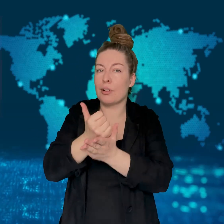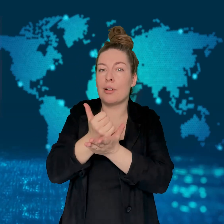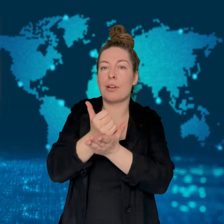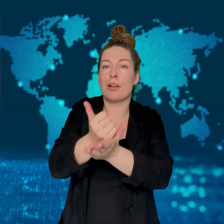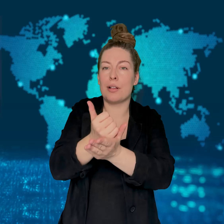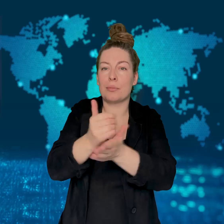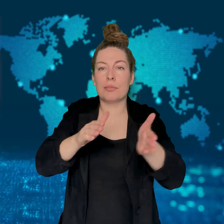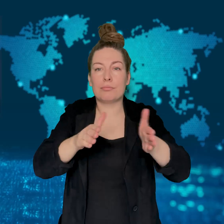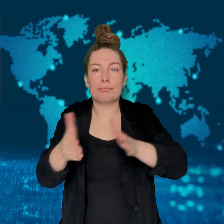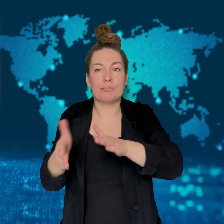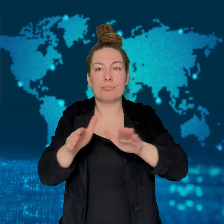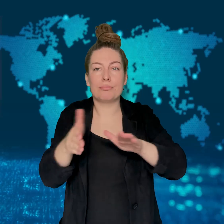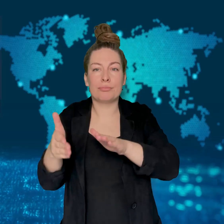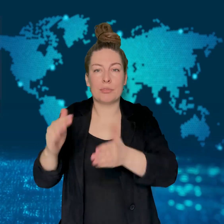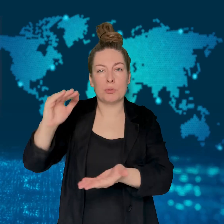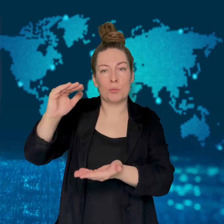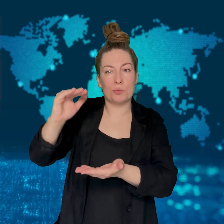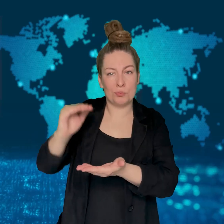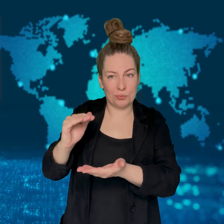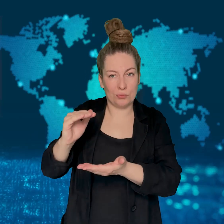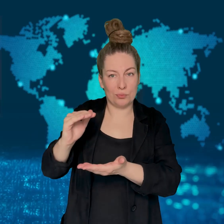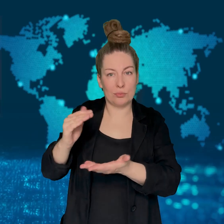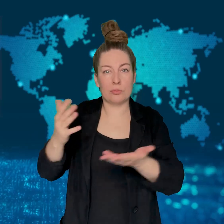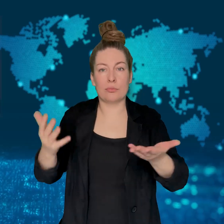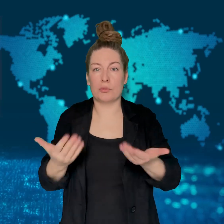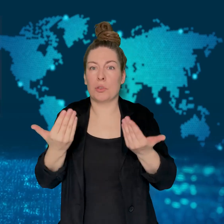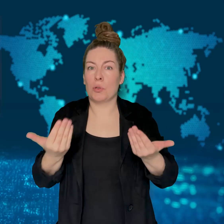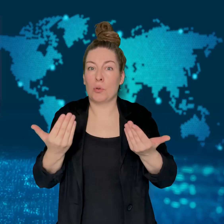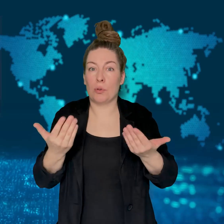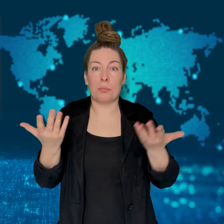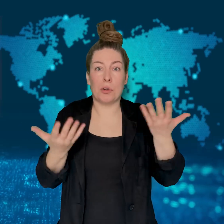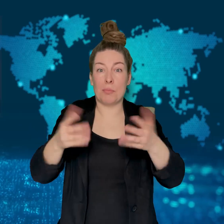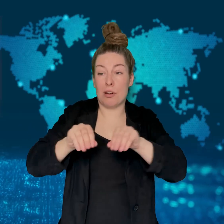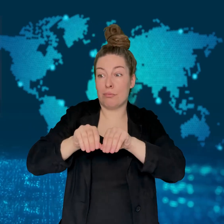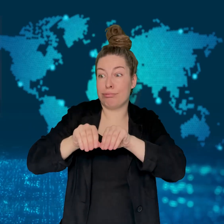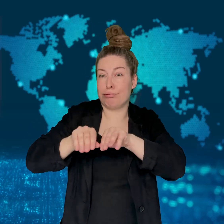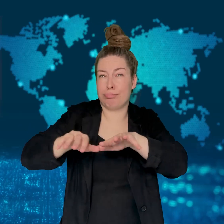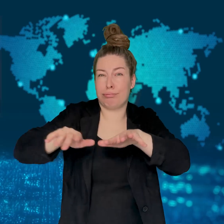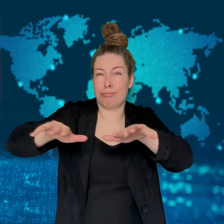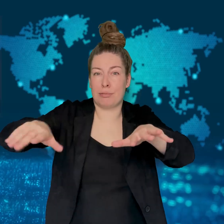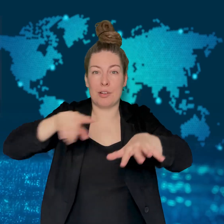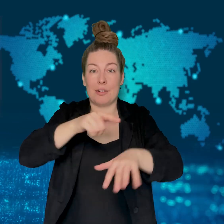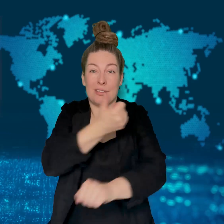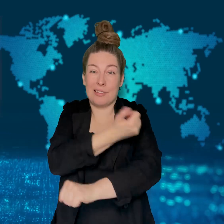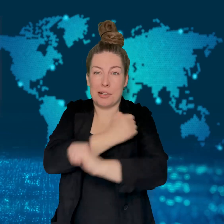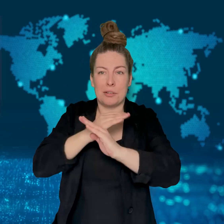Sometimes it causes death.